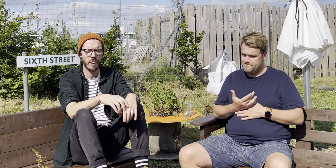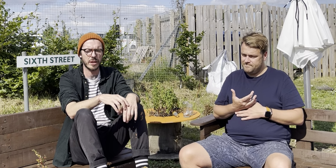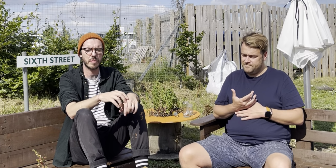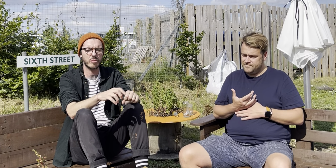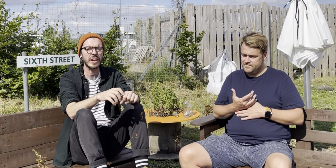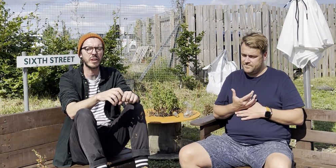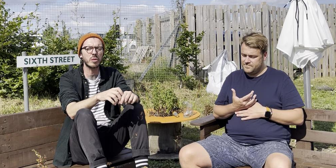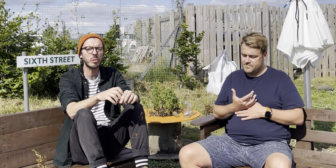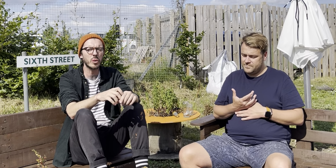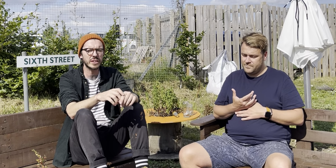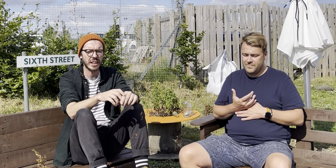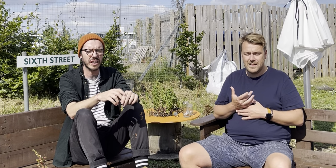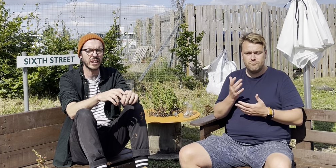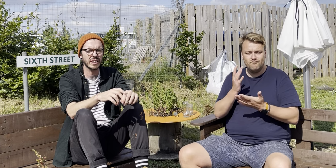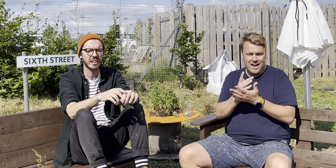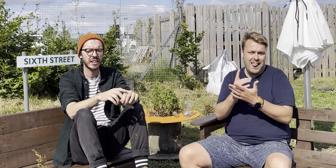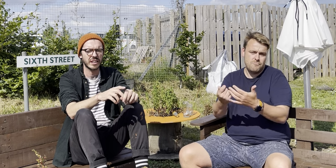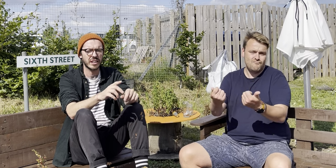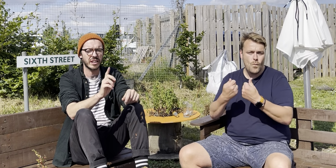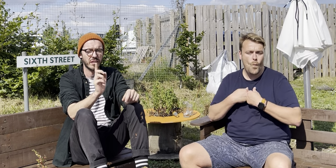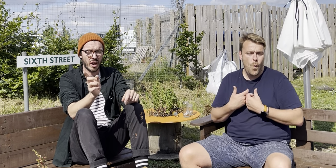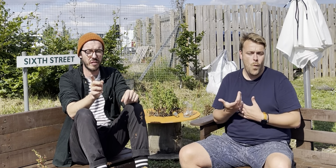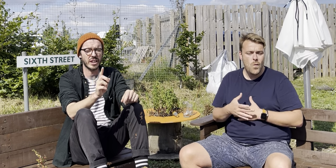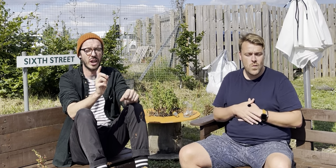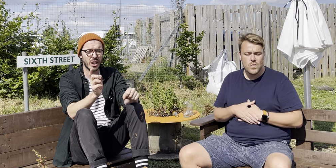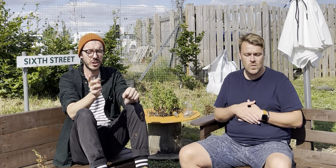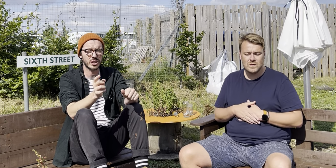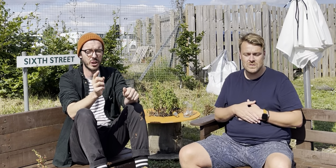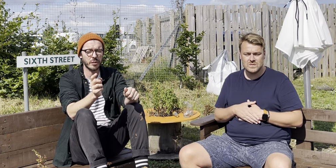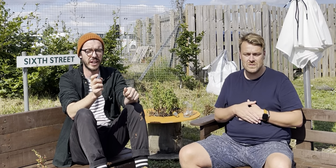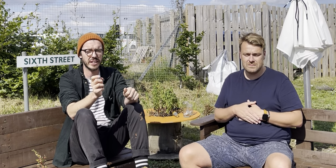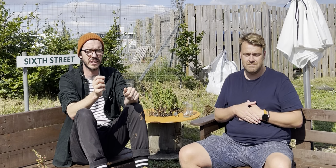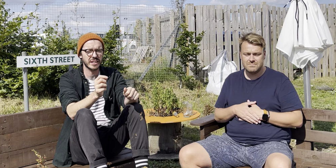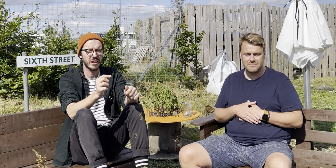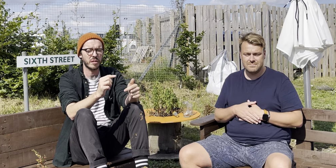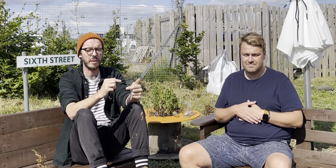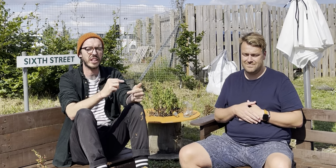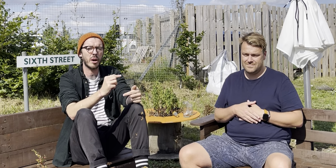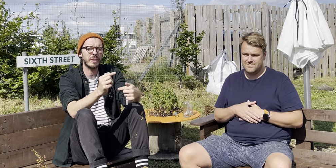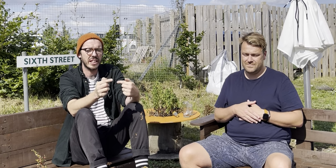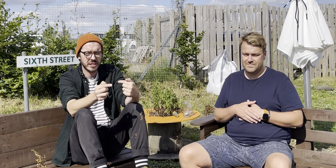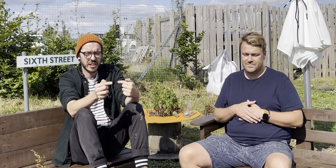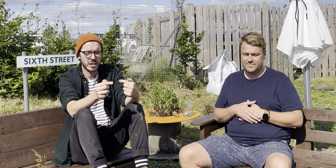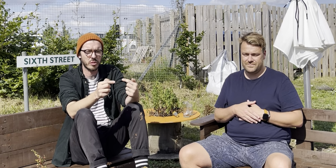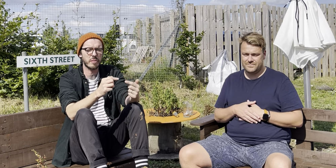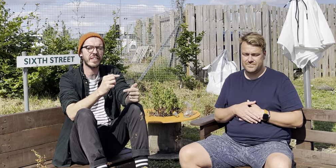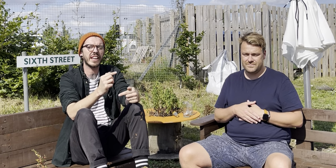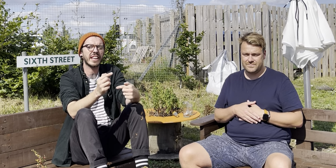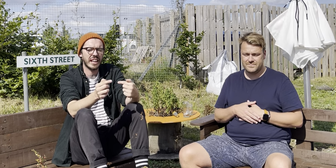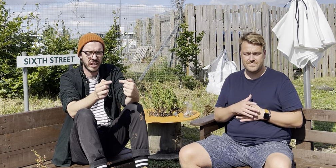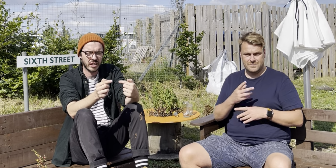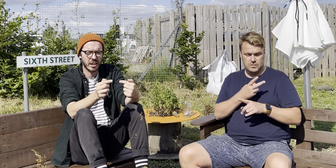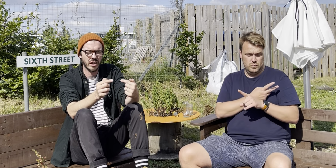it's been really rewarding over the last two weeks for me coming into this room thinking that i